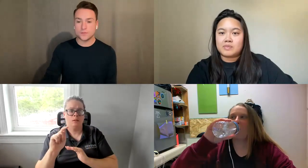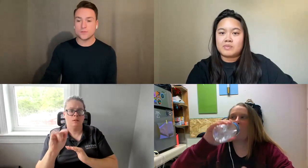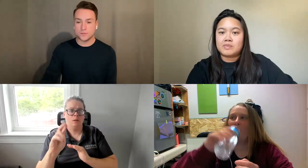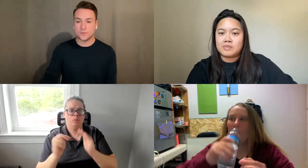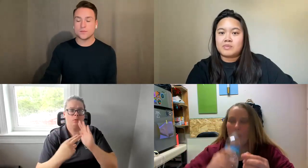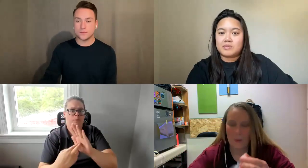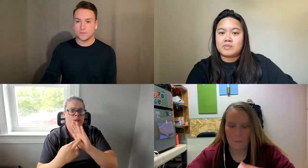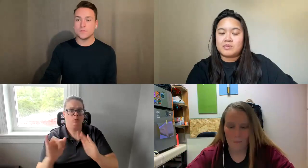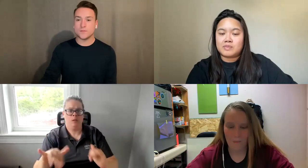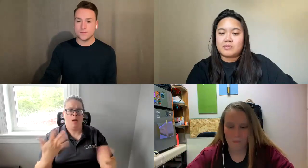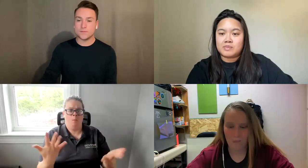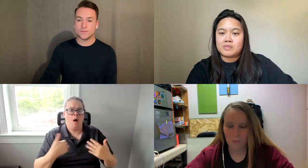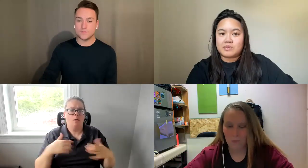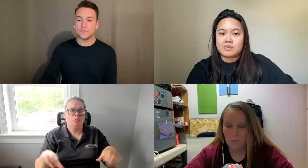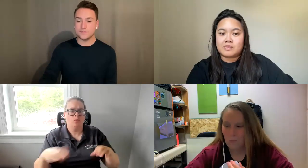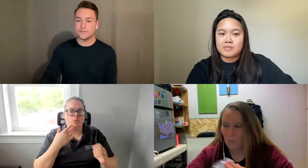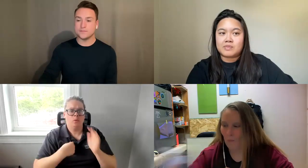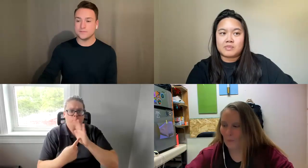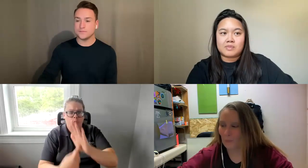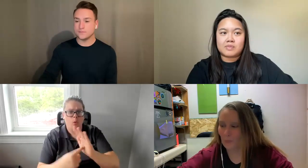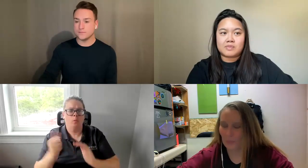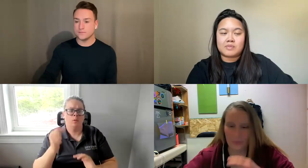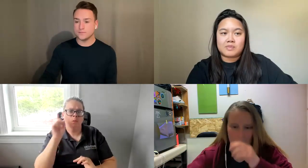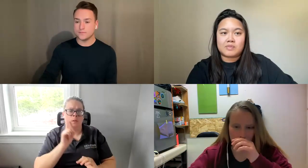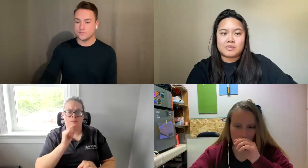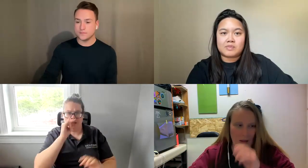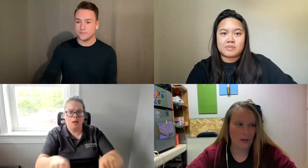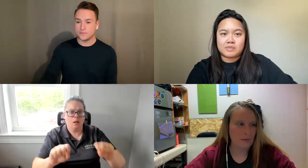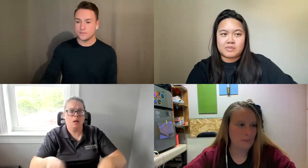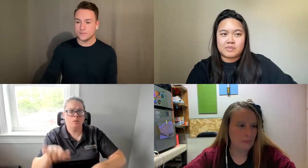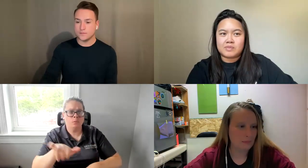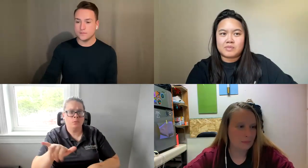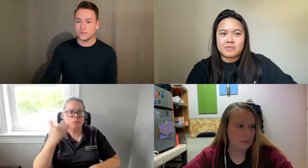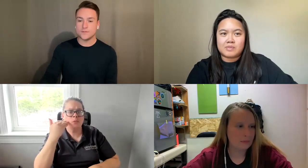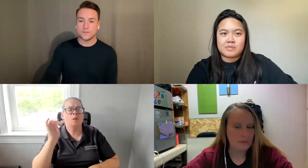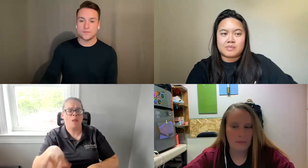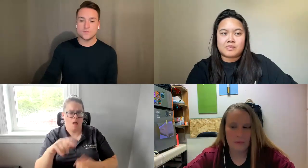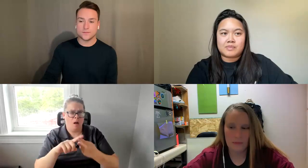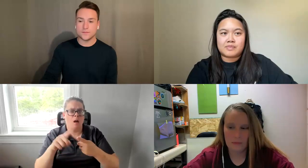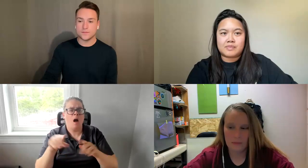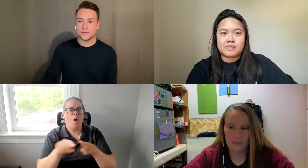So I want to be able to show you there my website what we can do and deaf kids can look